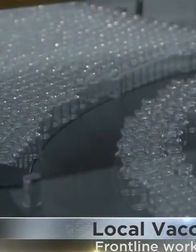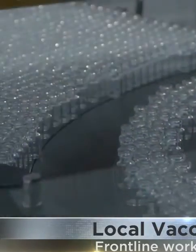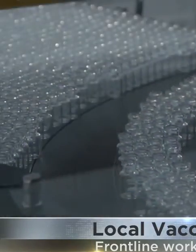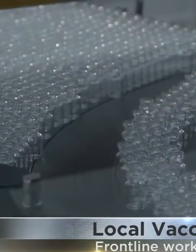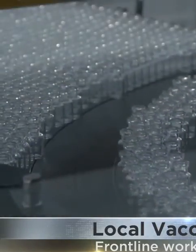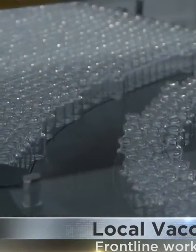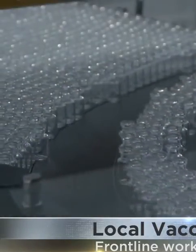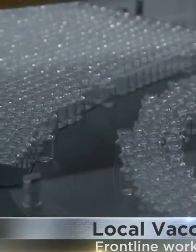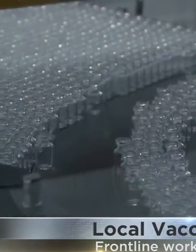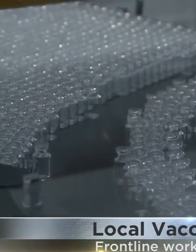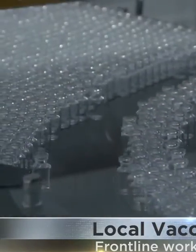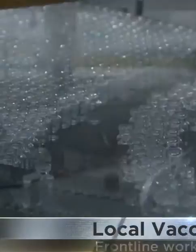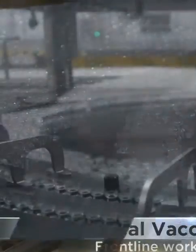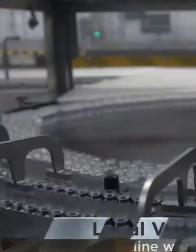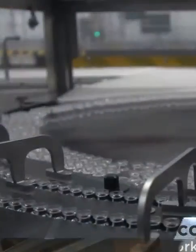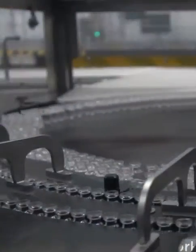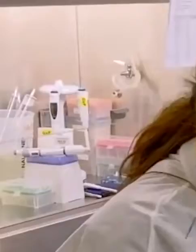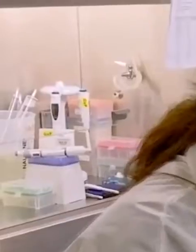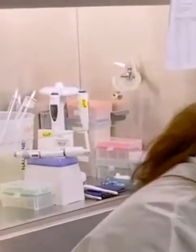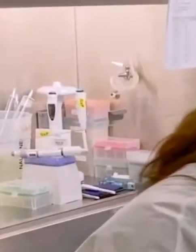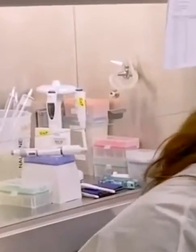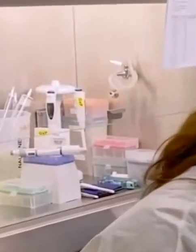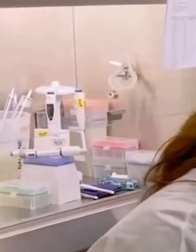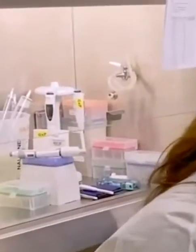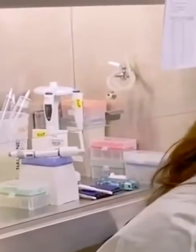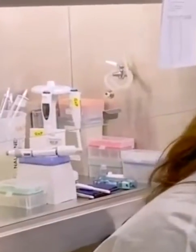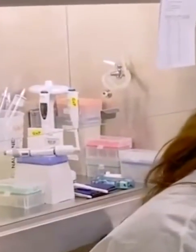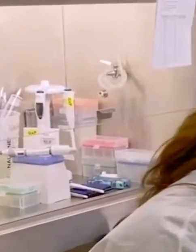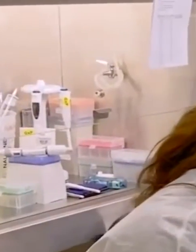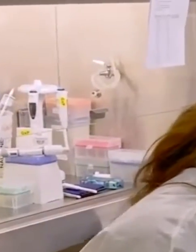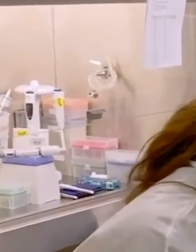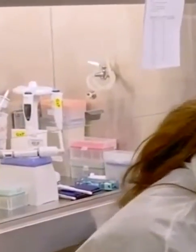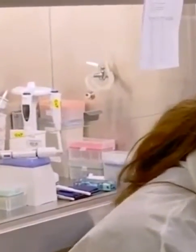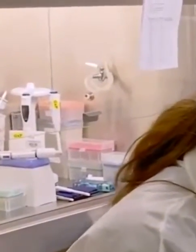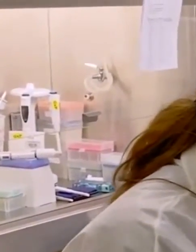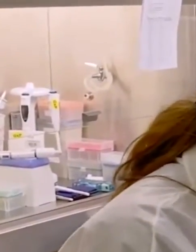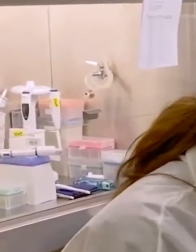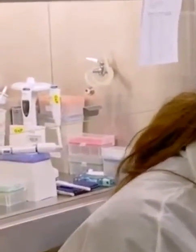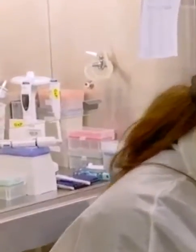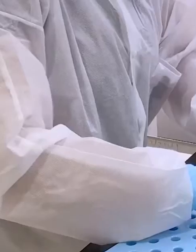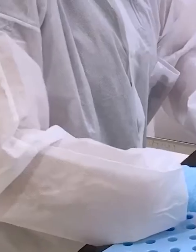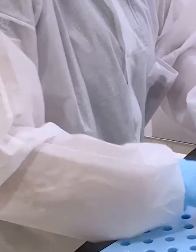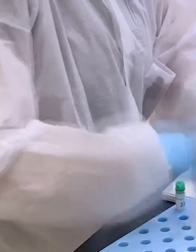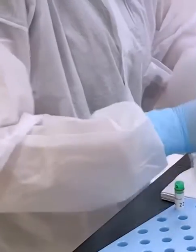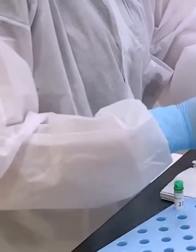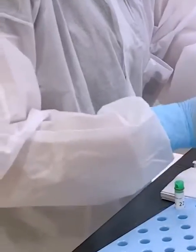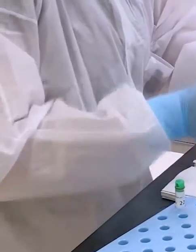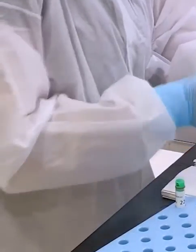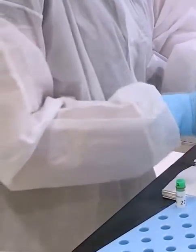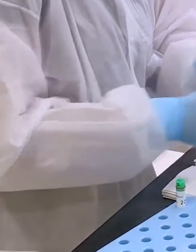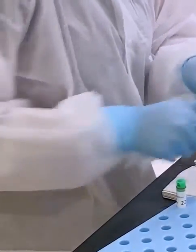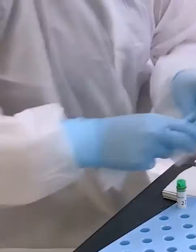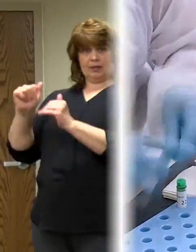SCHRIEVER SAYS GETTING PEOPLE TO TAKE THE VACCINE IS ANOTHER ISSUE. A SURVEY FOUND THE NUMBER ONE FEAR PEOPLE HAVE ABOUT GETTING THE VACCINE-- IS SAFETY.